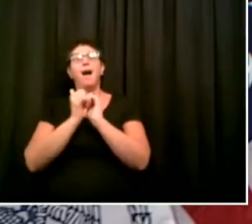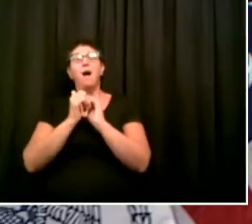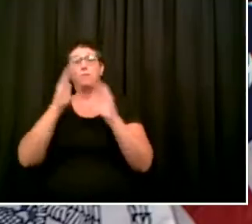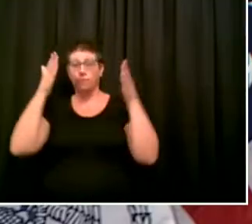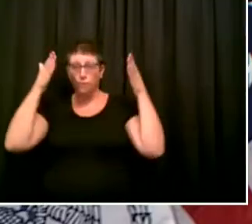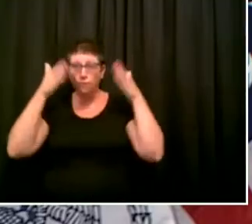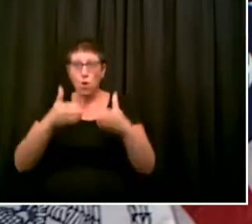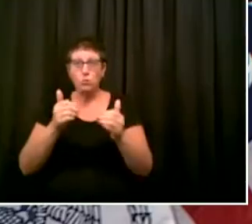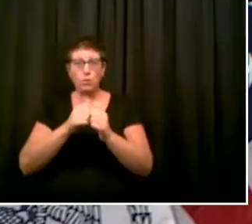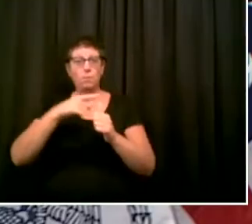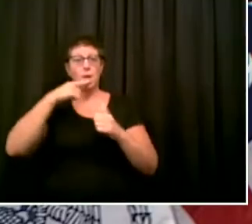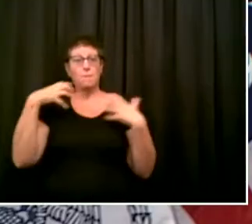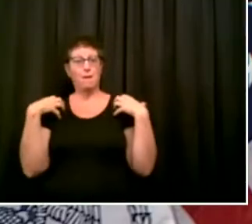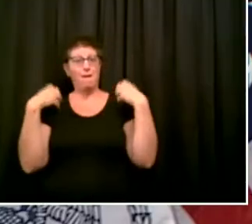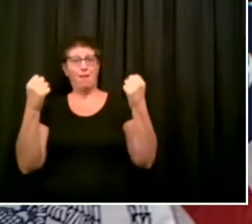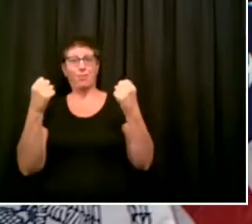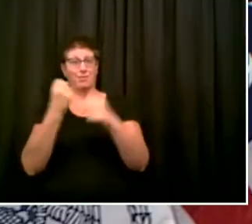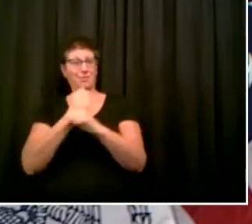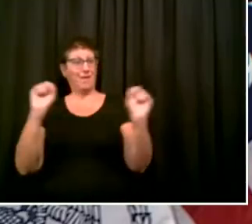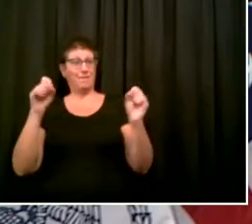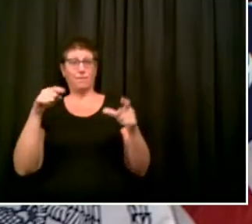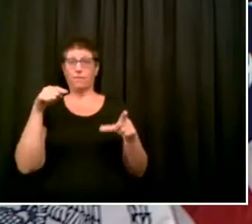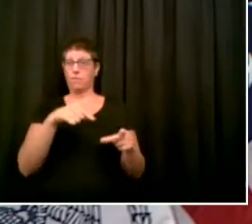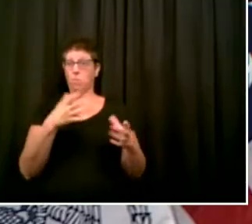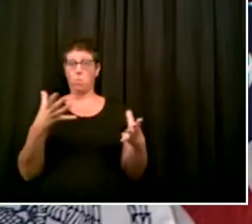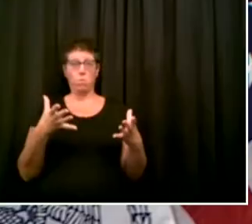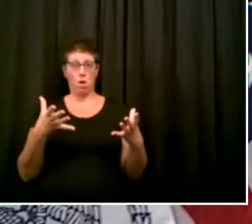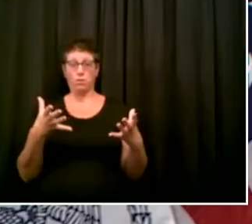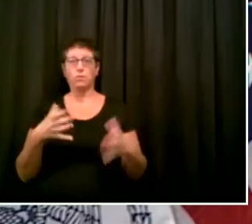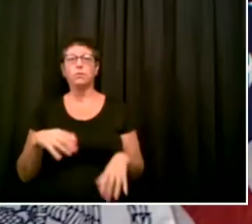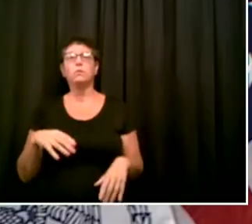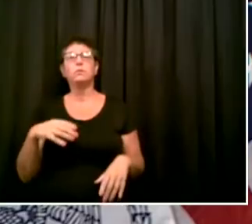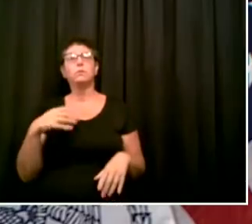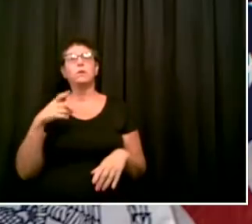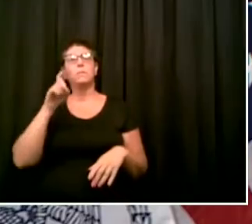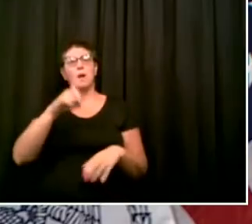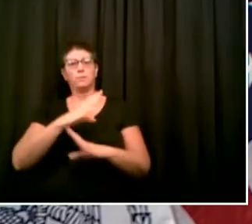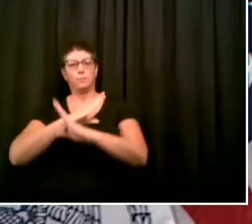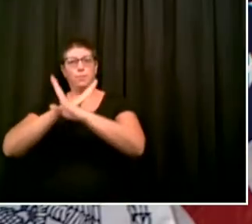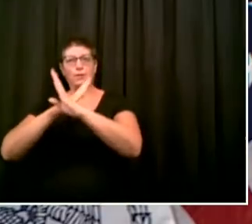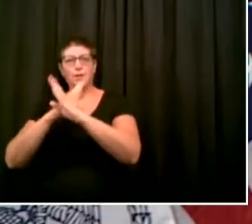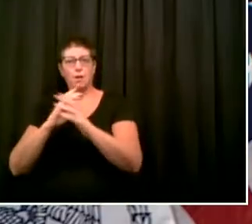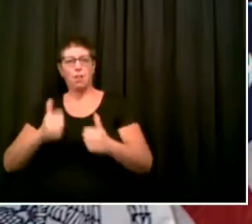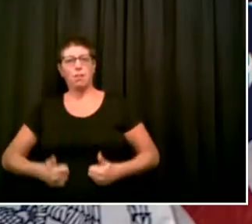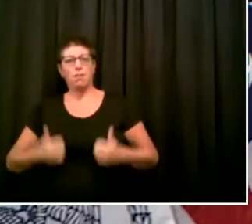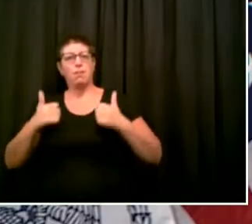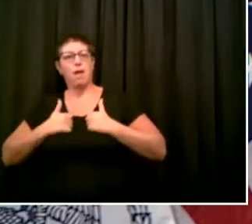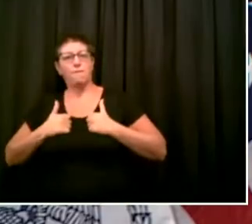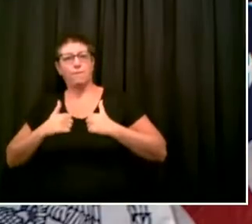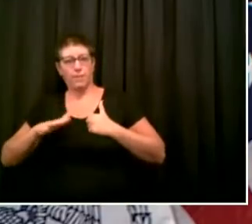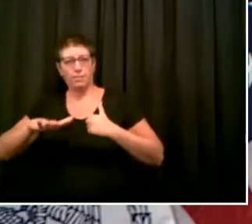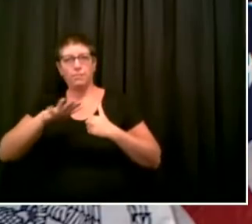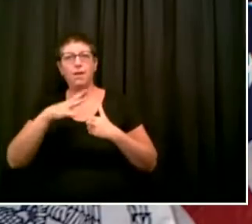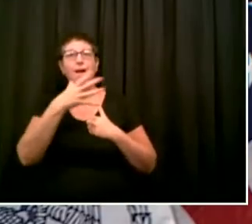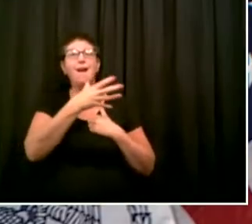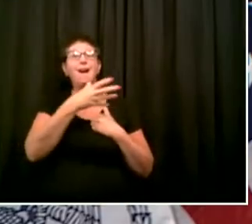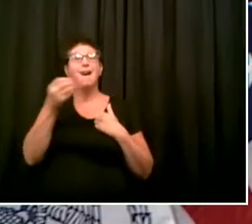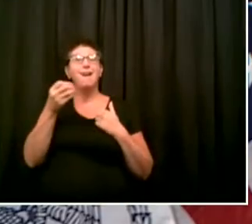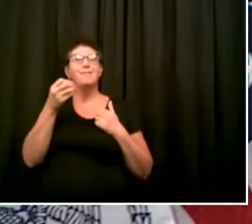AND WHEN WE FOCUS ON PUBLIC SAFETY, WE DO IT IN A WAY THAT REGARDS BOTH THE IMPORTANCE OF PROTECTING